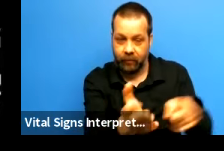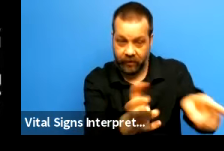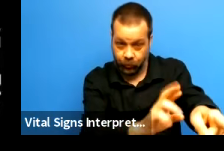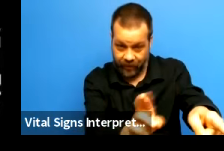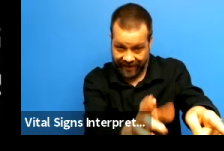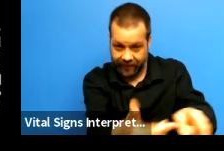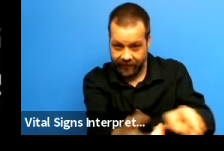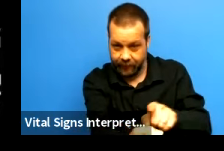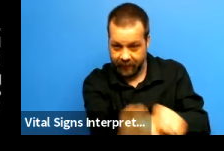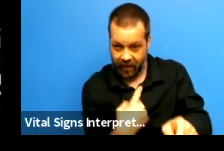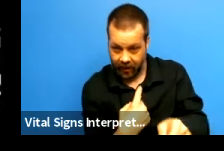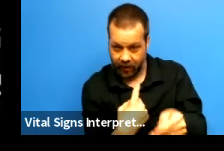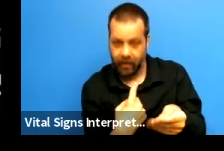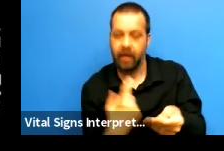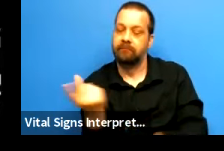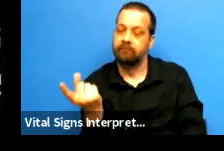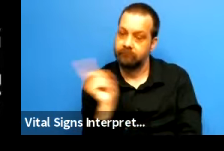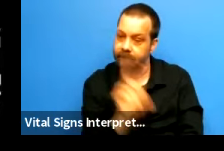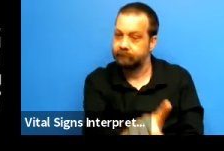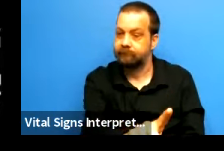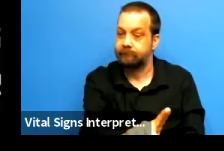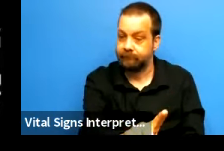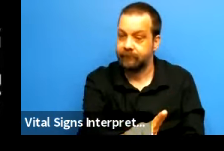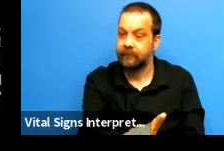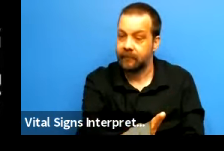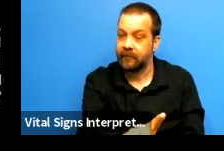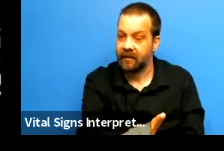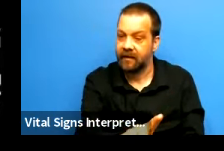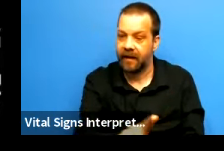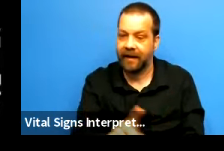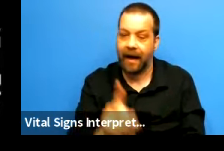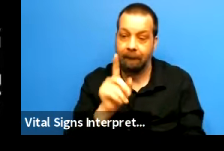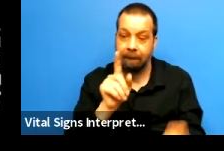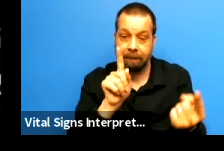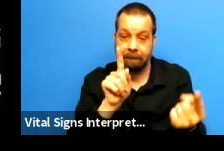as I worked with the person doing my medical procedures.